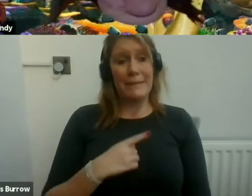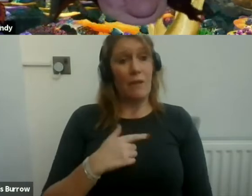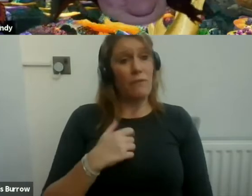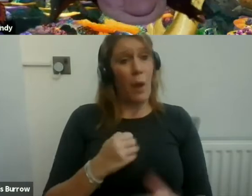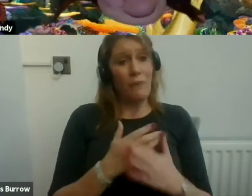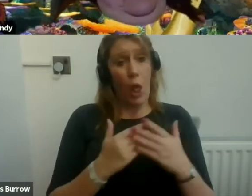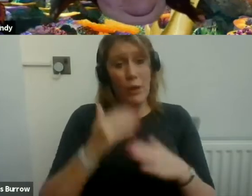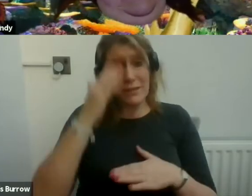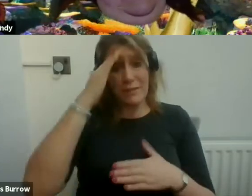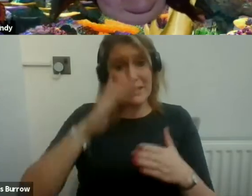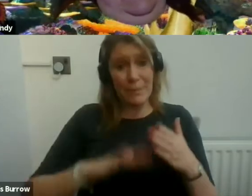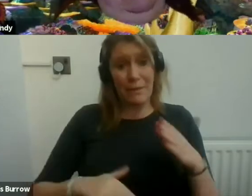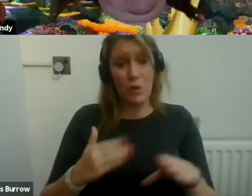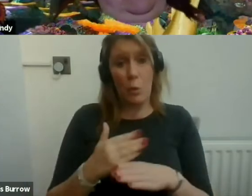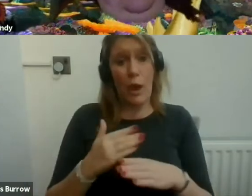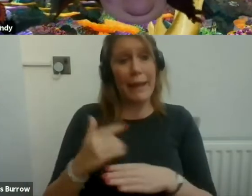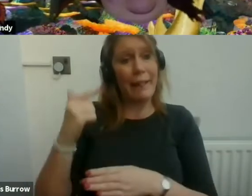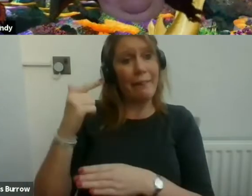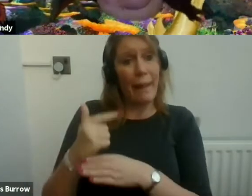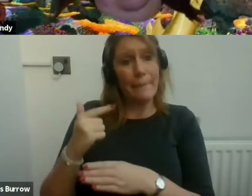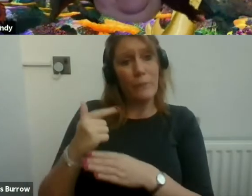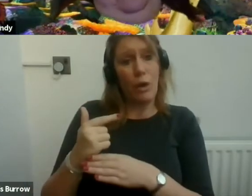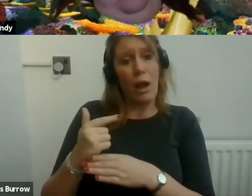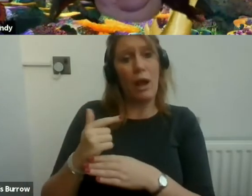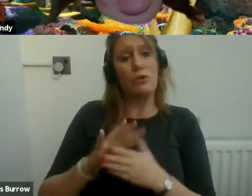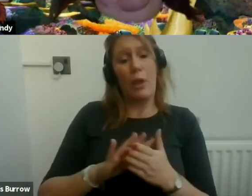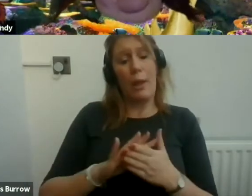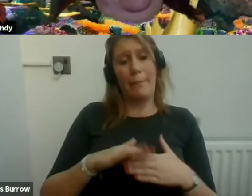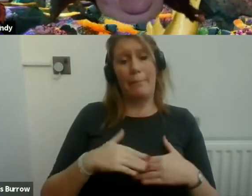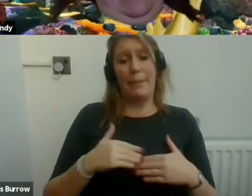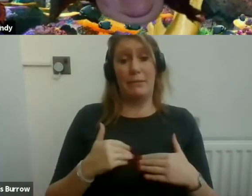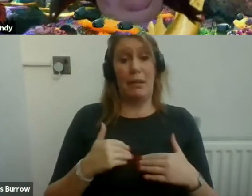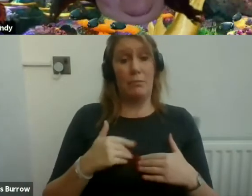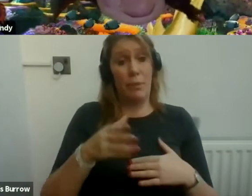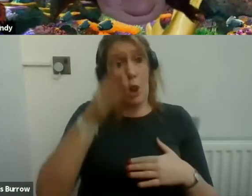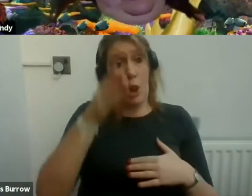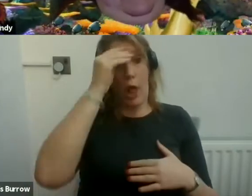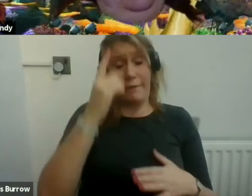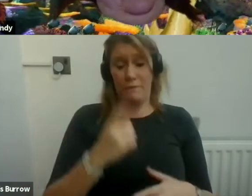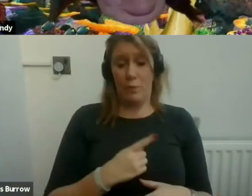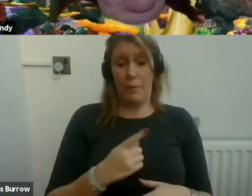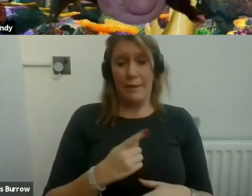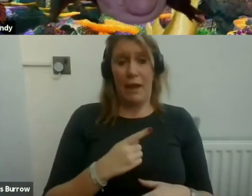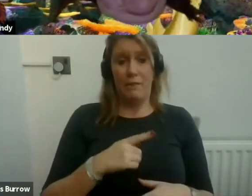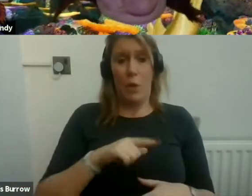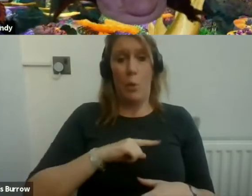working in front of a camera. So that's also been a bit of a learning curve